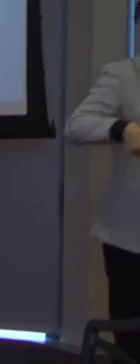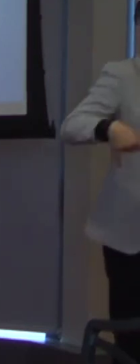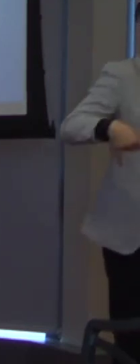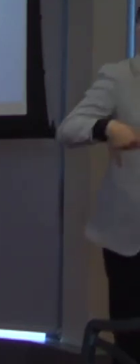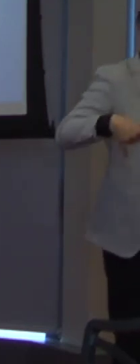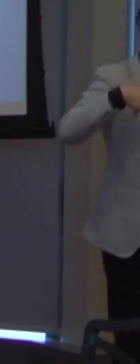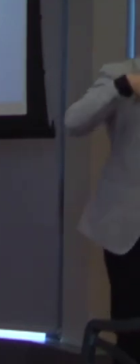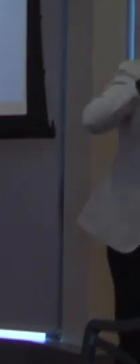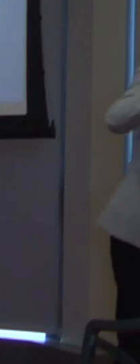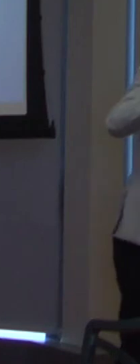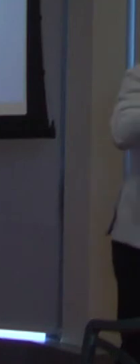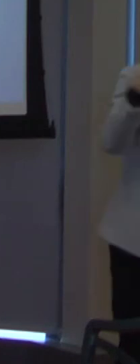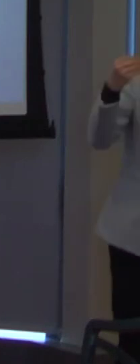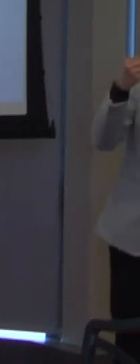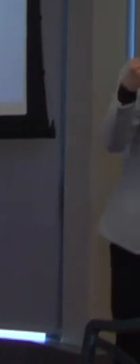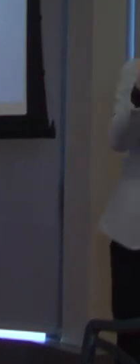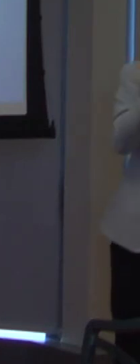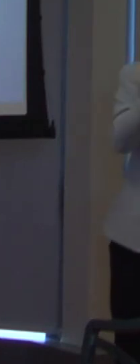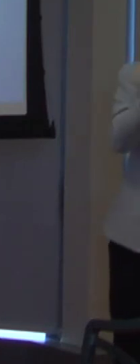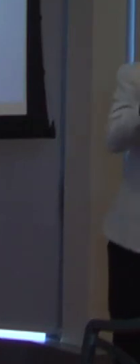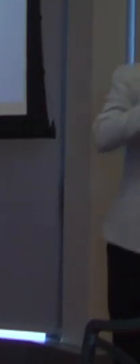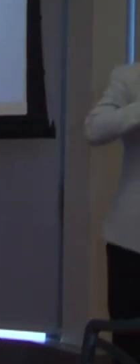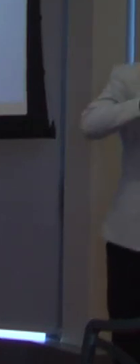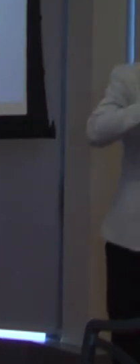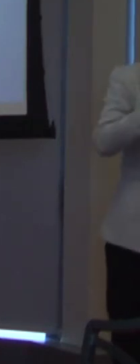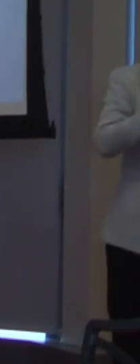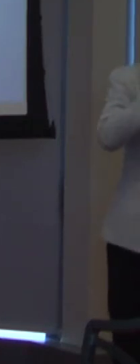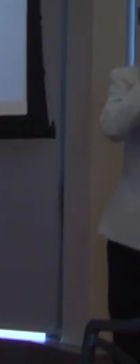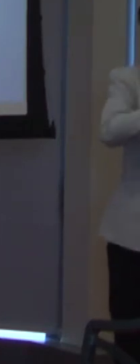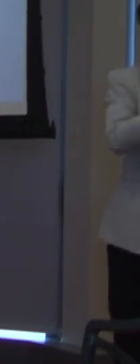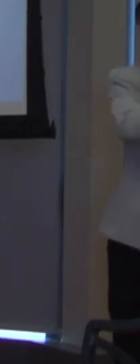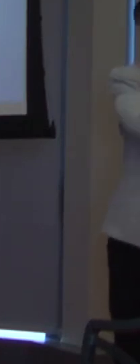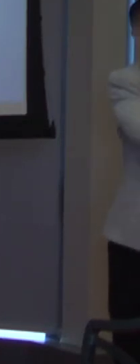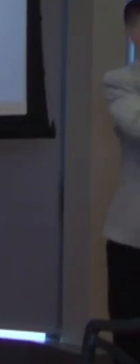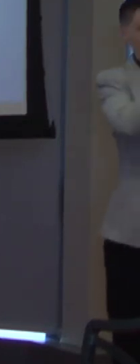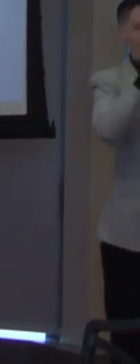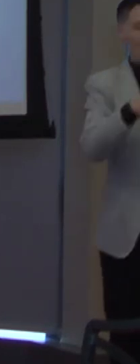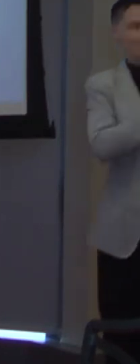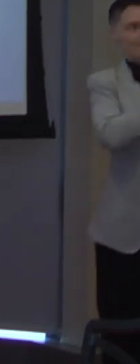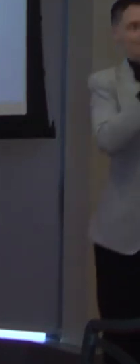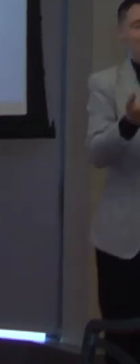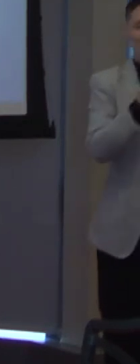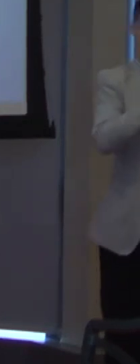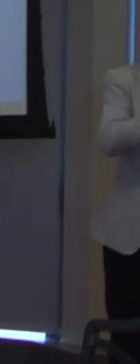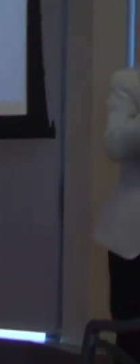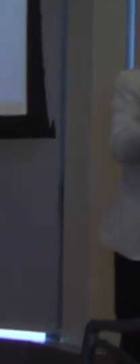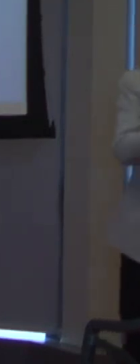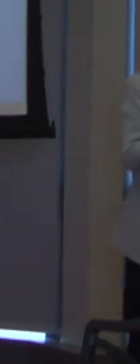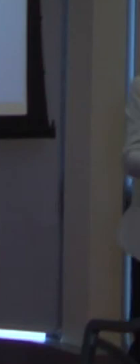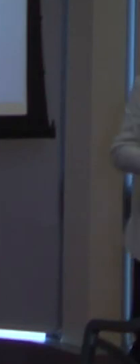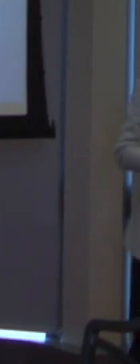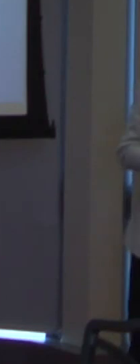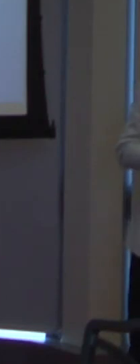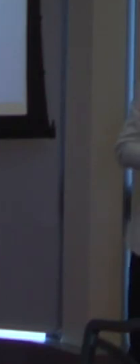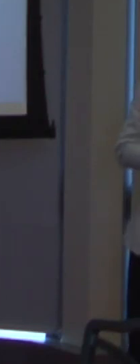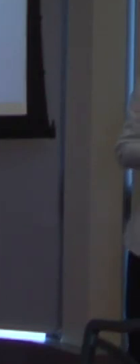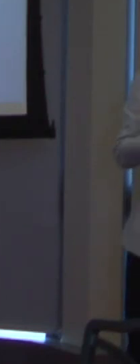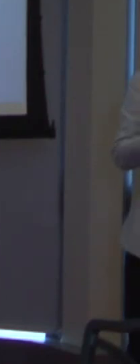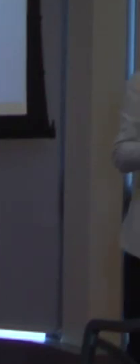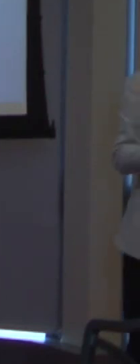to Illinois, so I really have to thank you for driving. And then, with that, yeah,